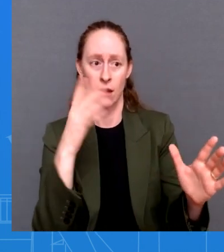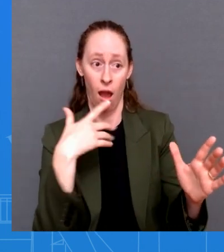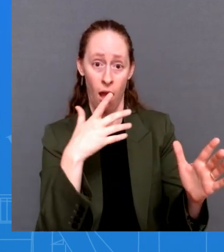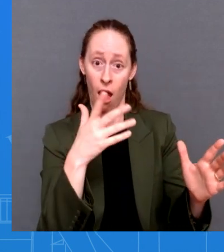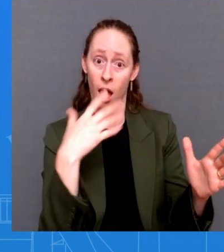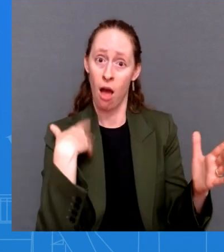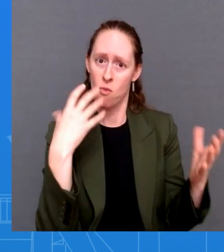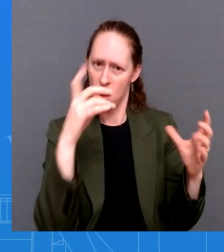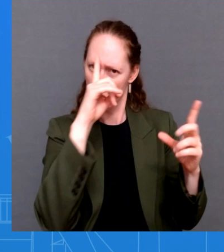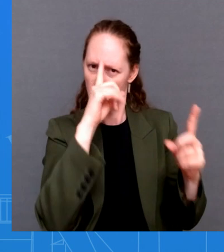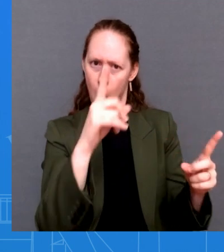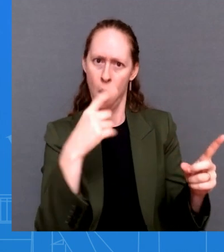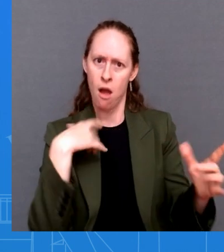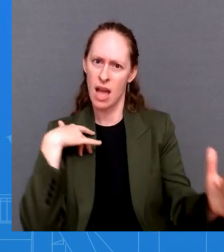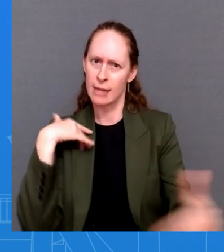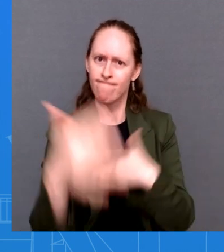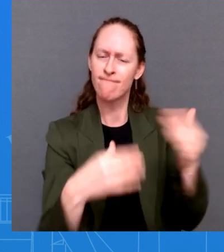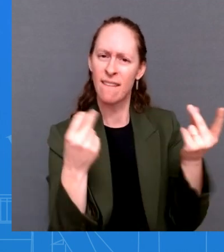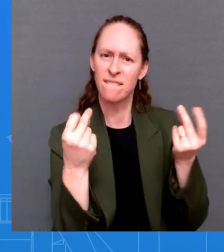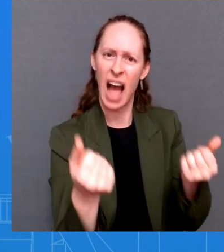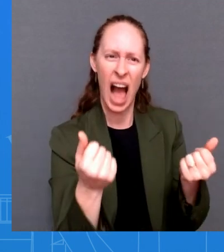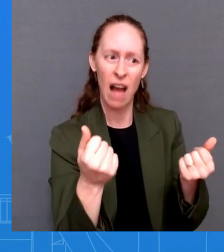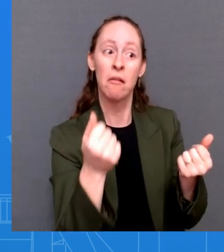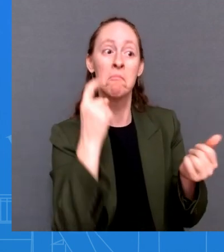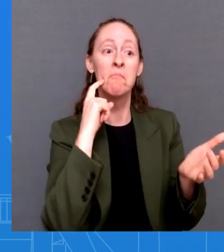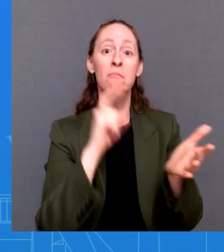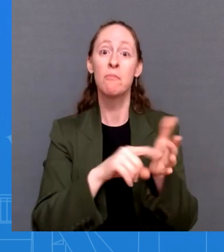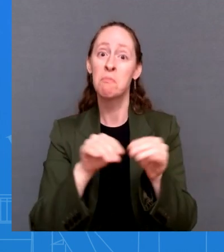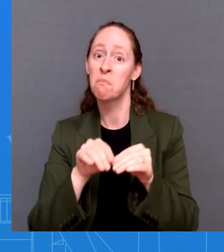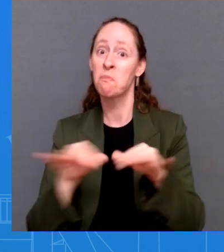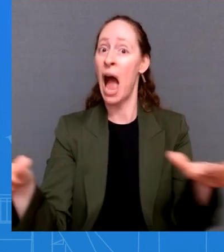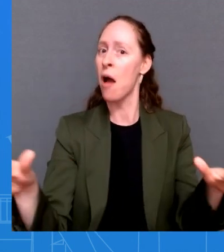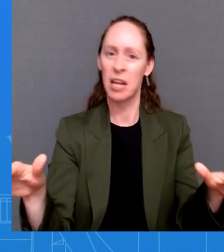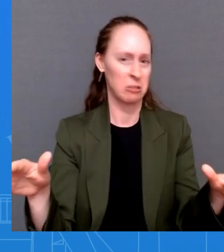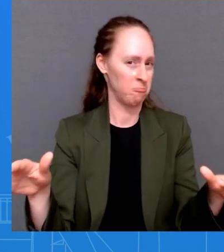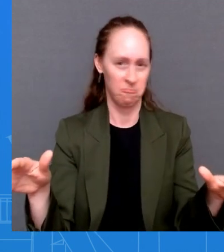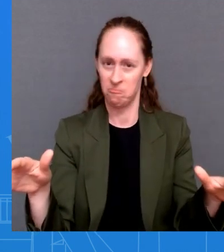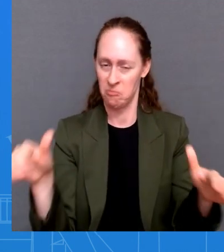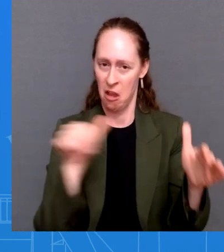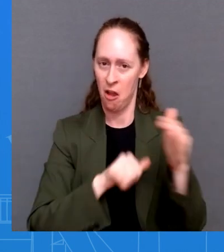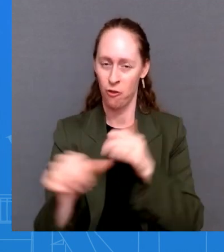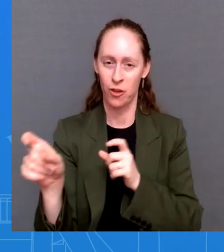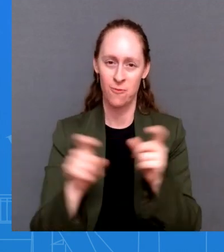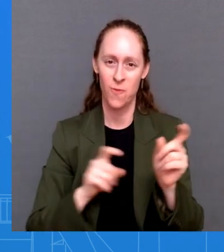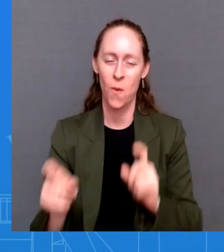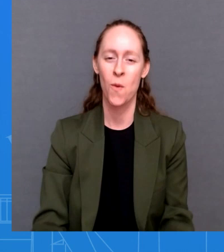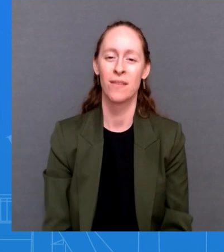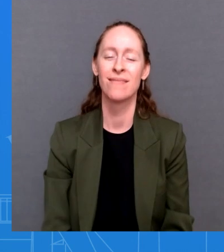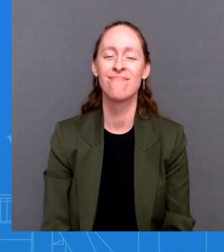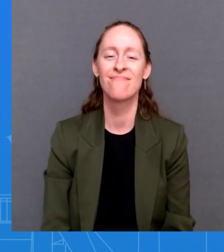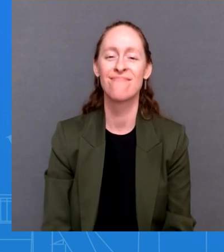to recognize the work of jurisdictions that are leveling up their operations to get more vaccines in arms.